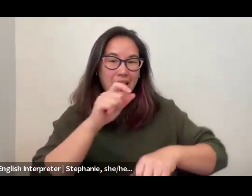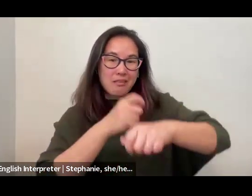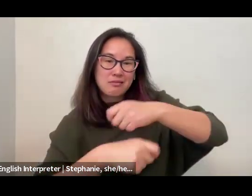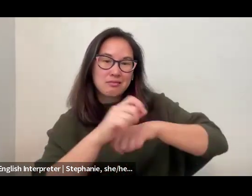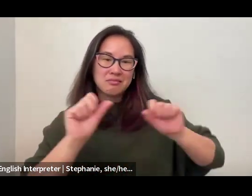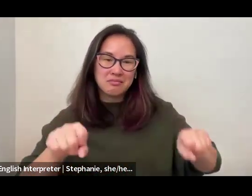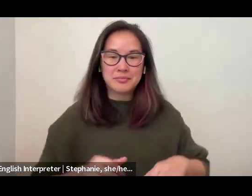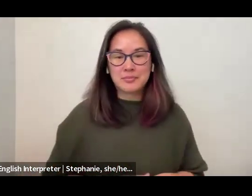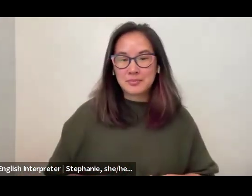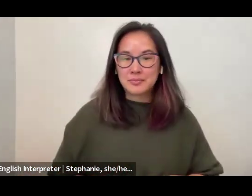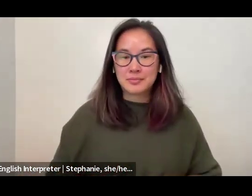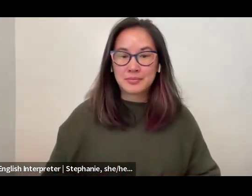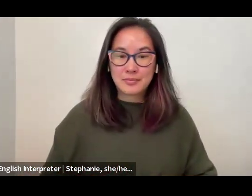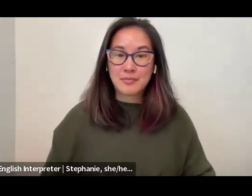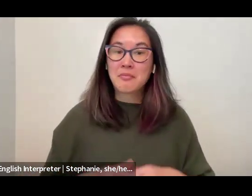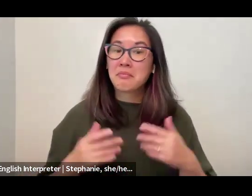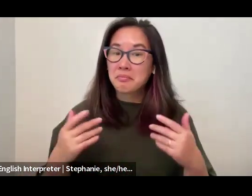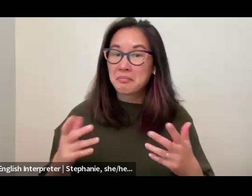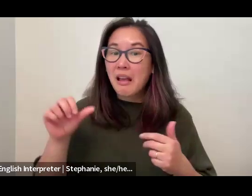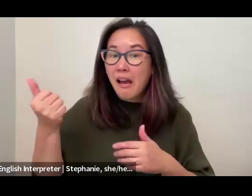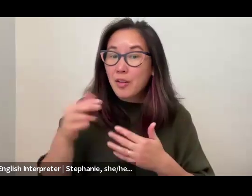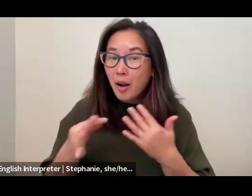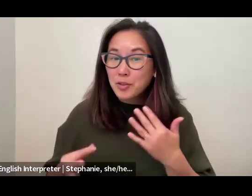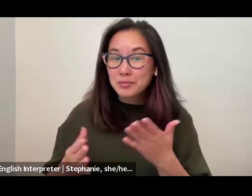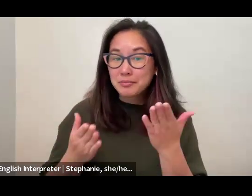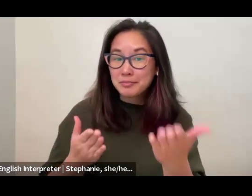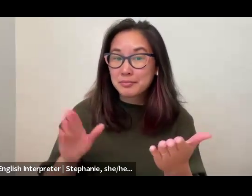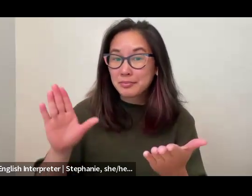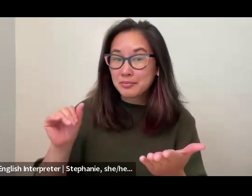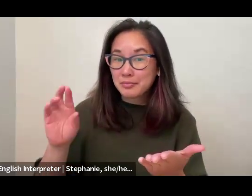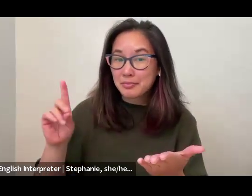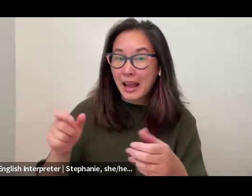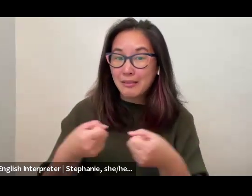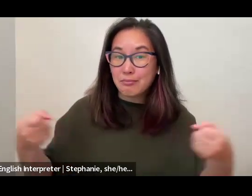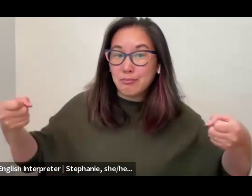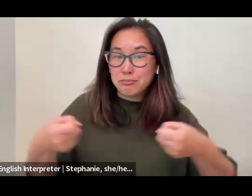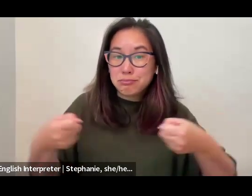We also have bands. We can have a small circle loop band.